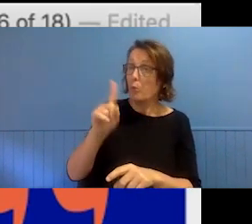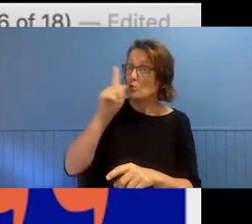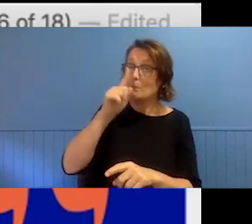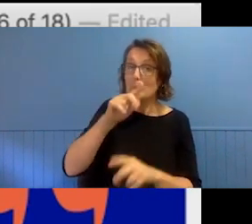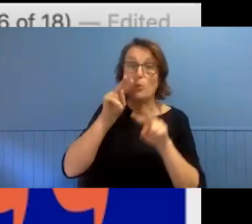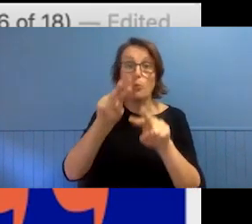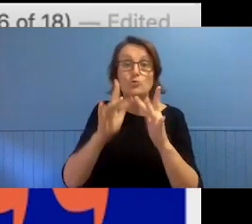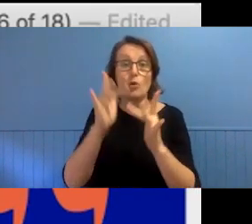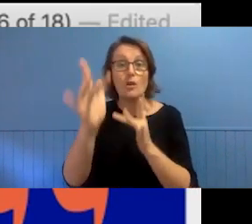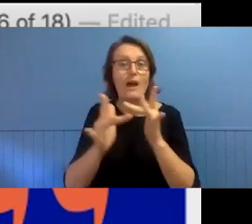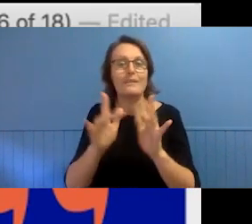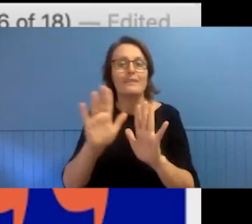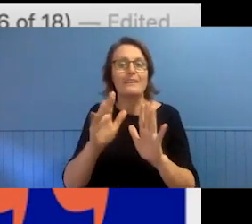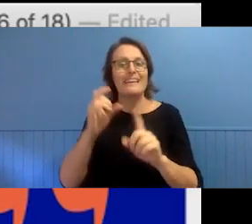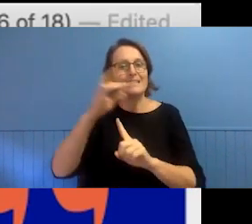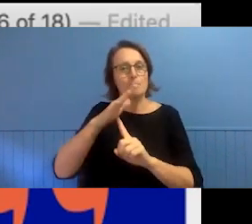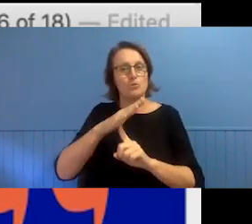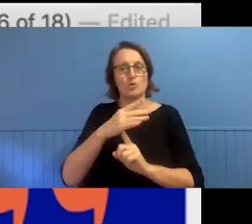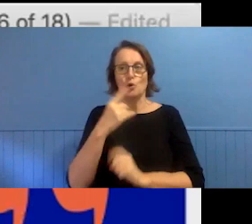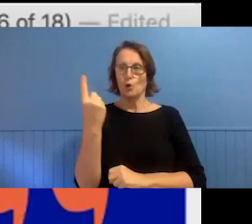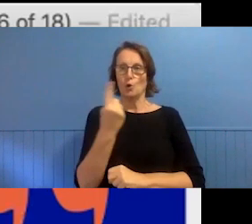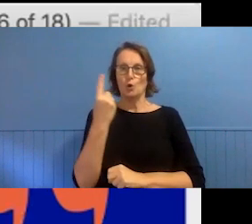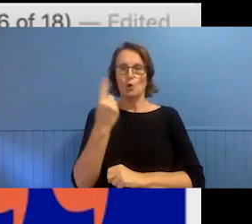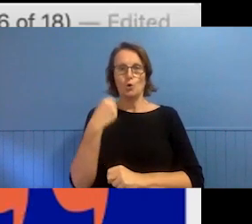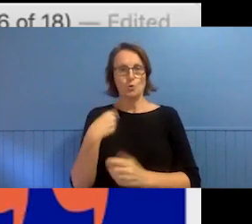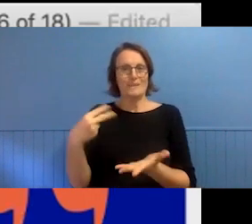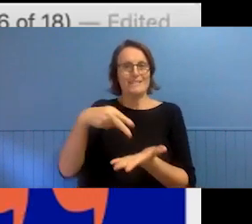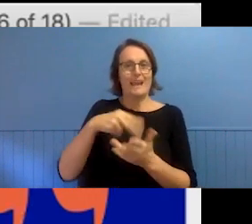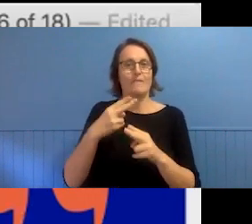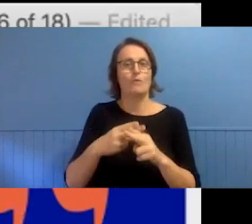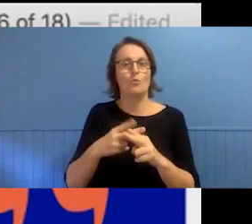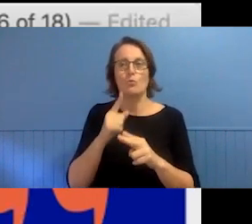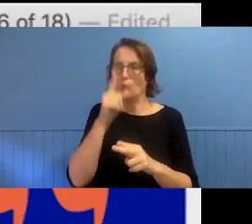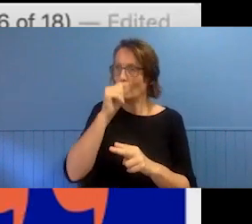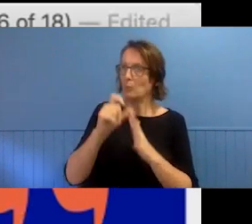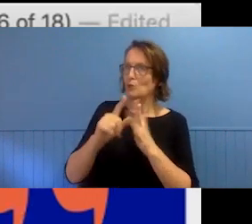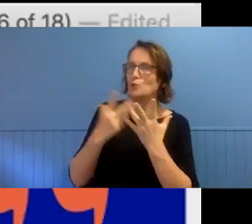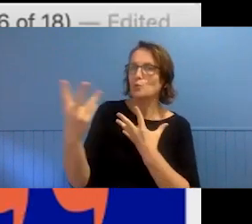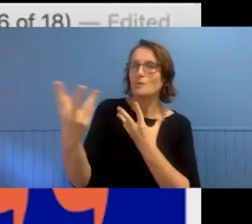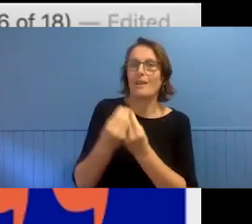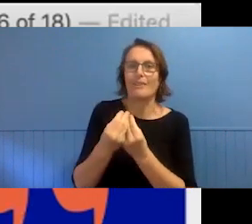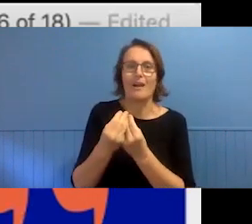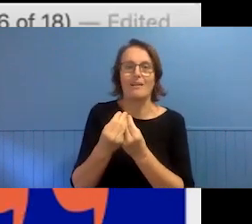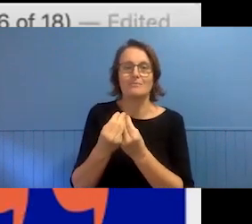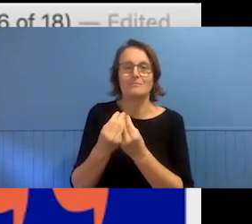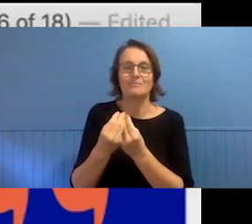and what do we do together?" Last thing I want to say that basically